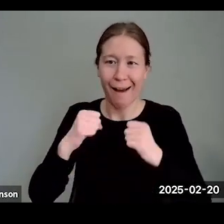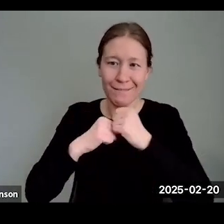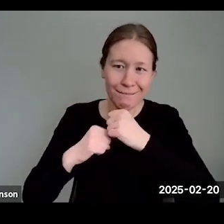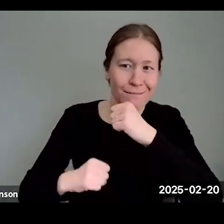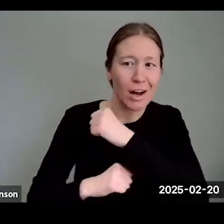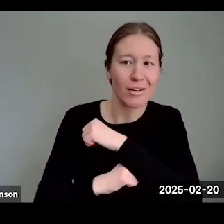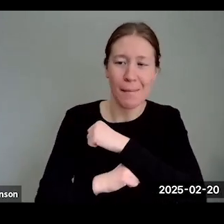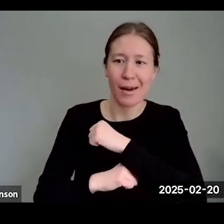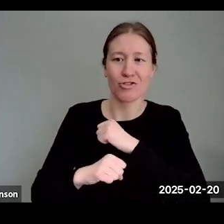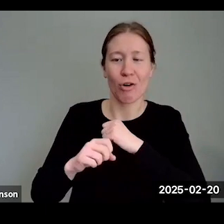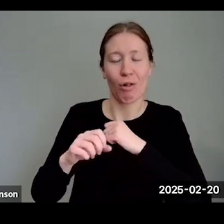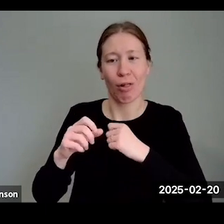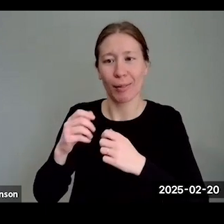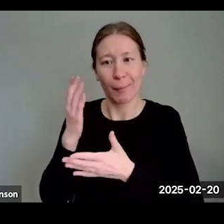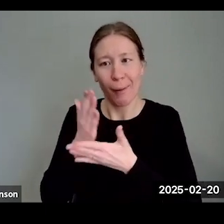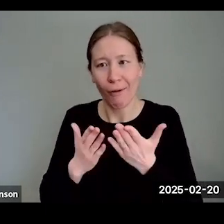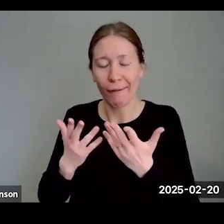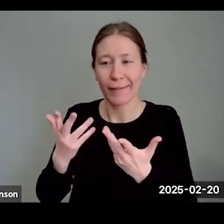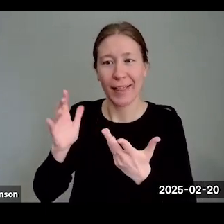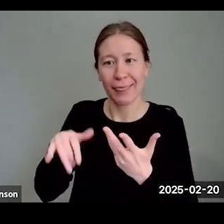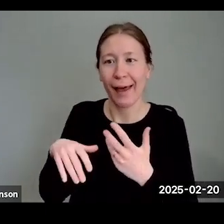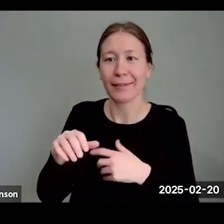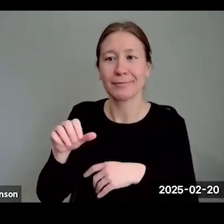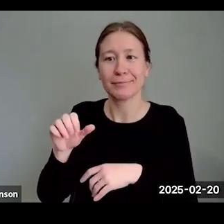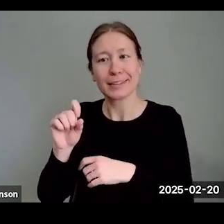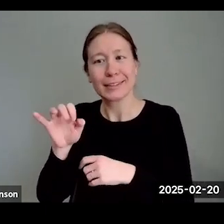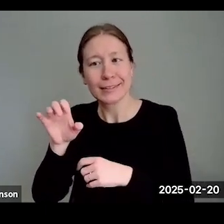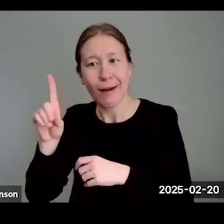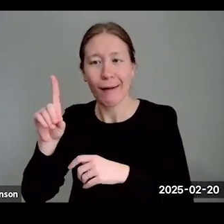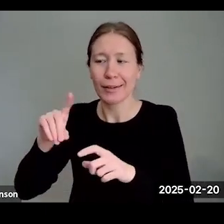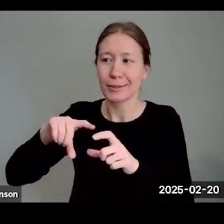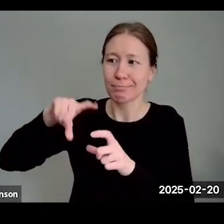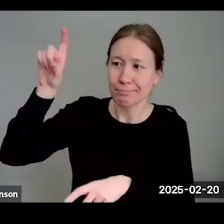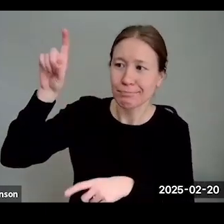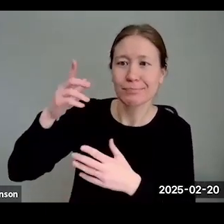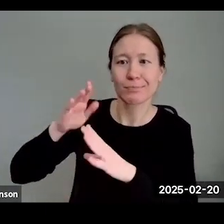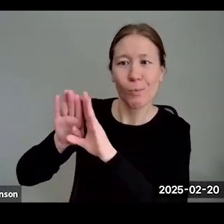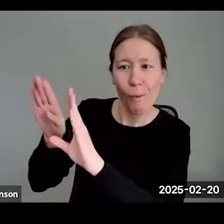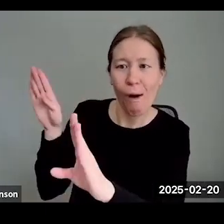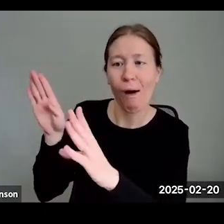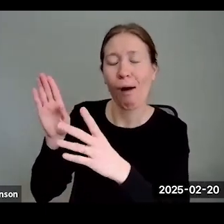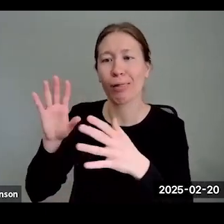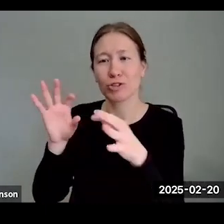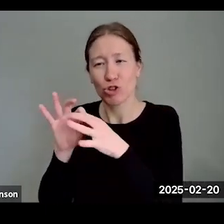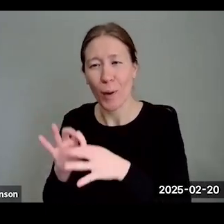like that foundation, those studs and those joists. So our scaffolding of our home is our example,